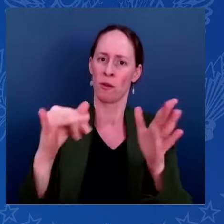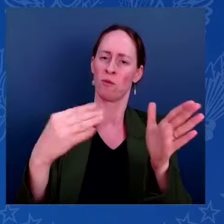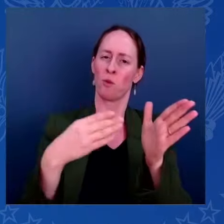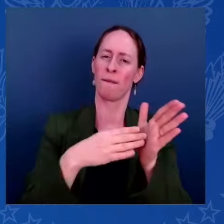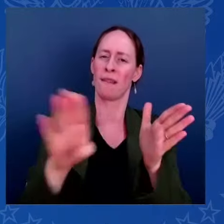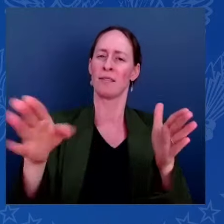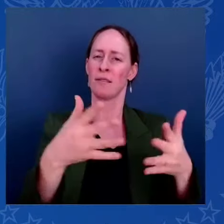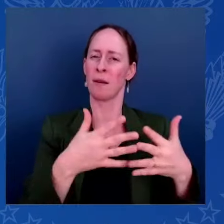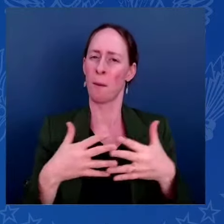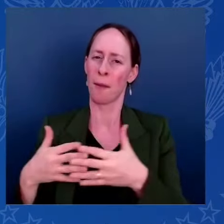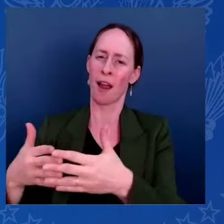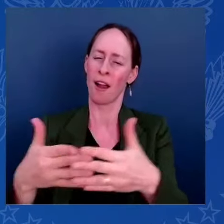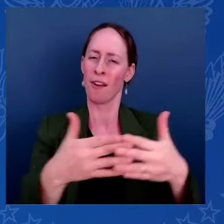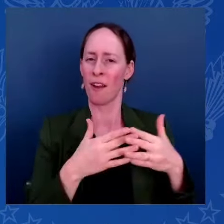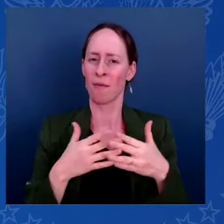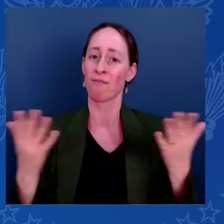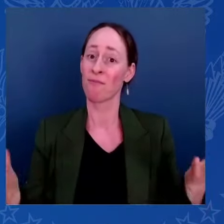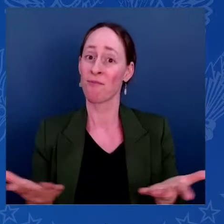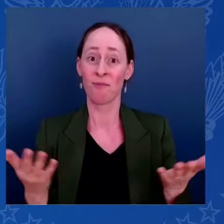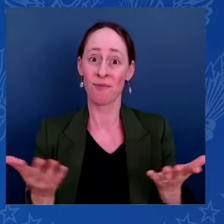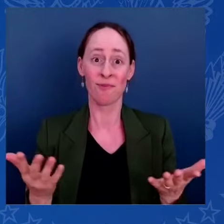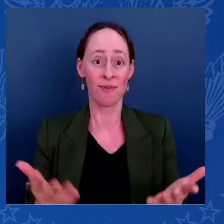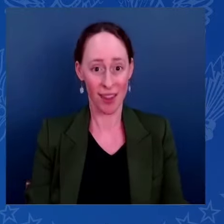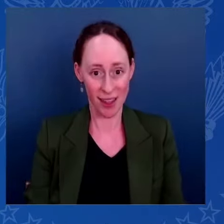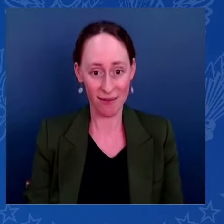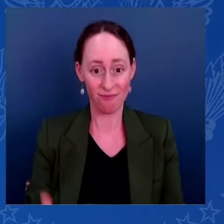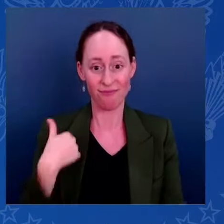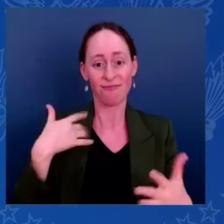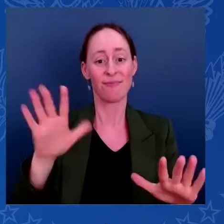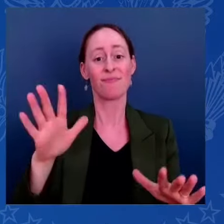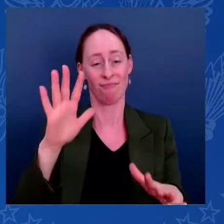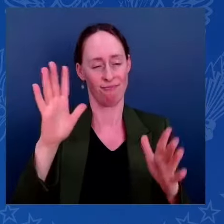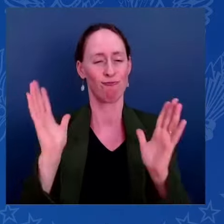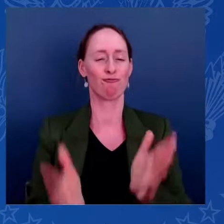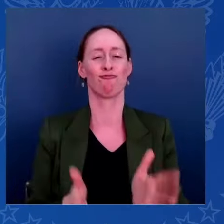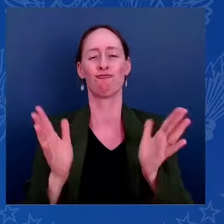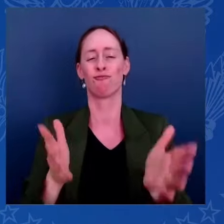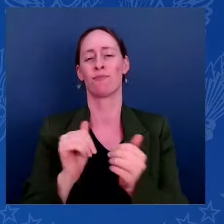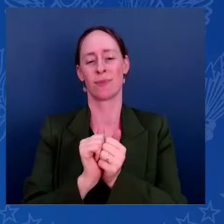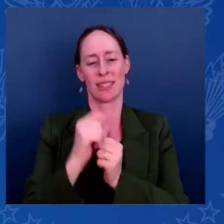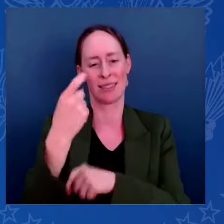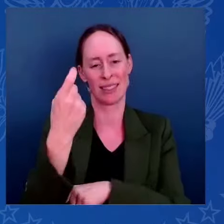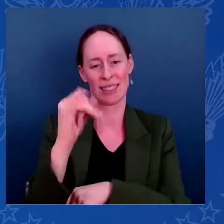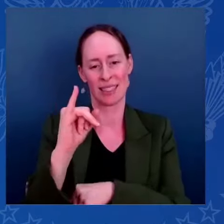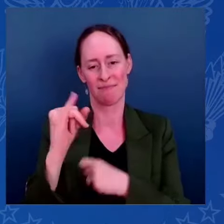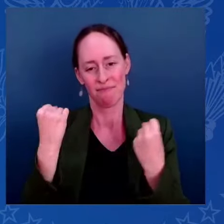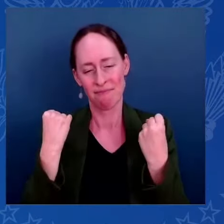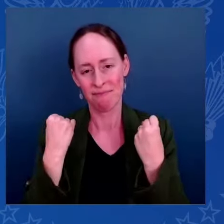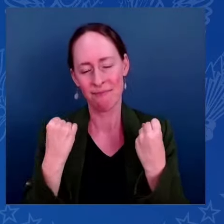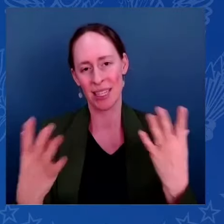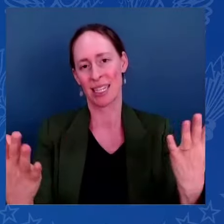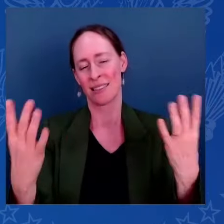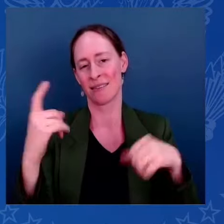I spent over 80 hours with him alone over 17,000 miles in China. I mean, we were in Tibet -- near Tibet,